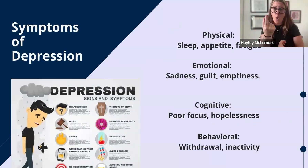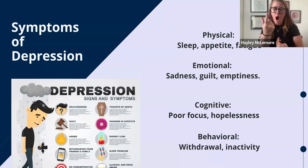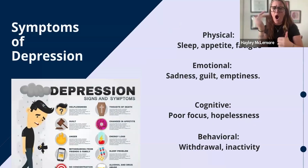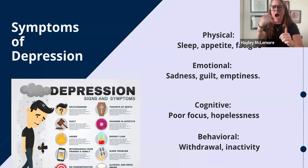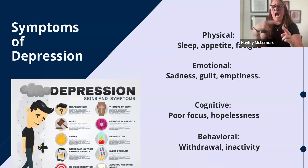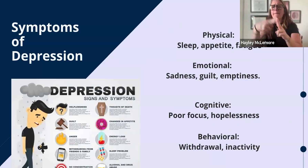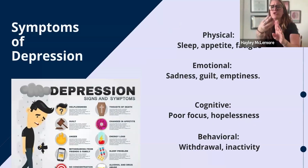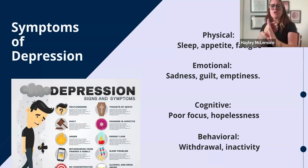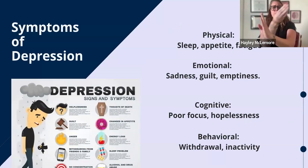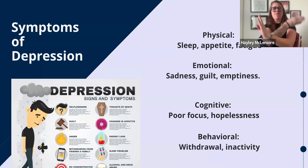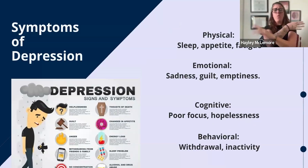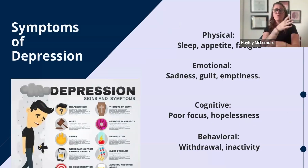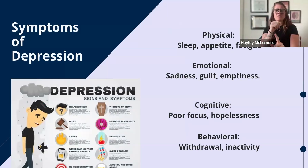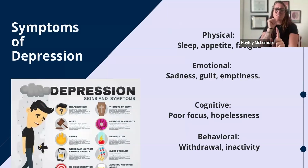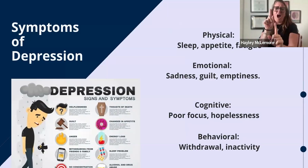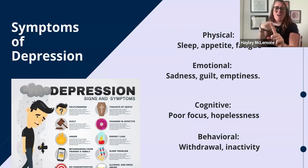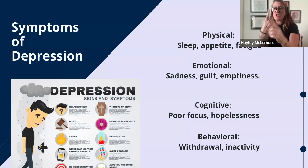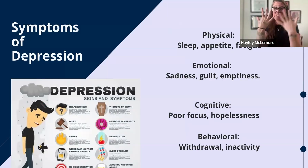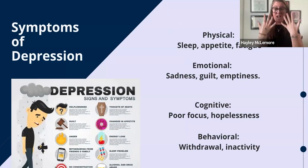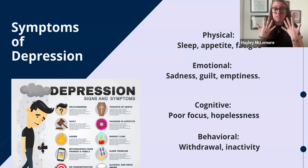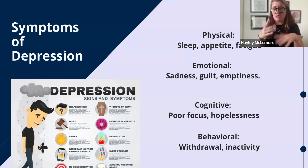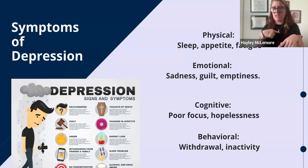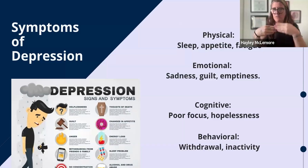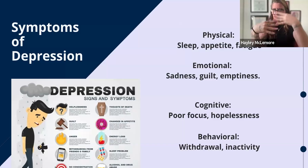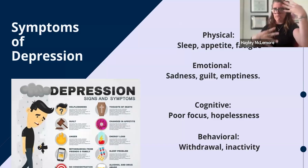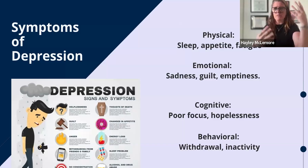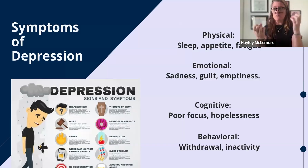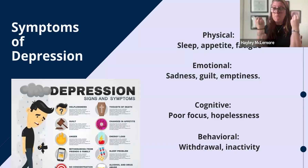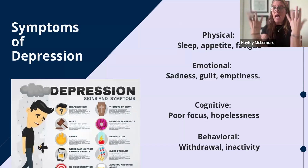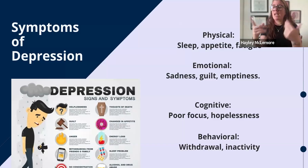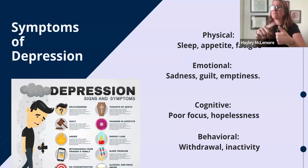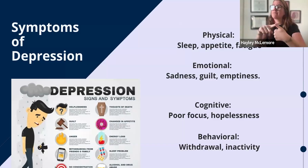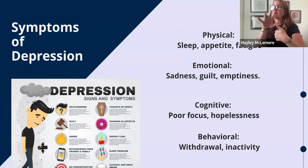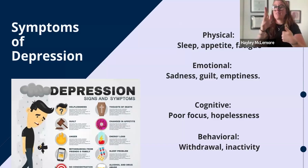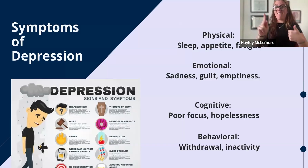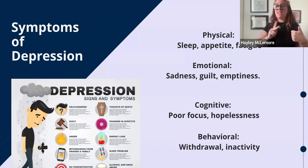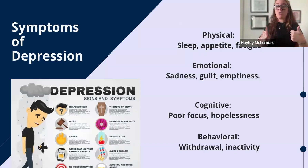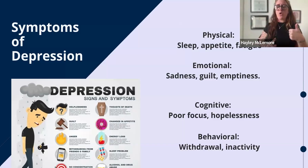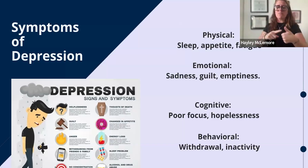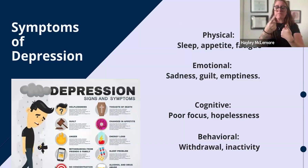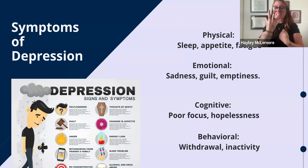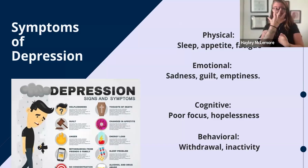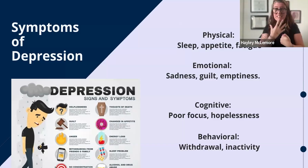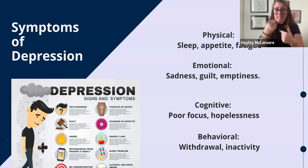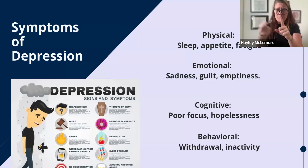There's different symptoms of what depression looks like. And as I mentioned before, depression is not just sadness. There's many symptoms of what it looks like.